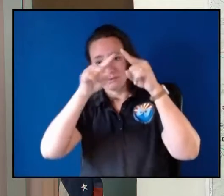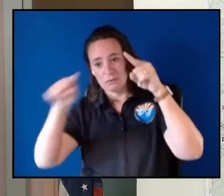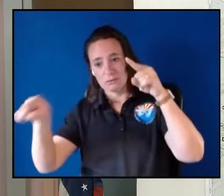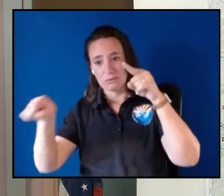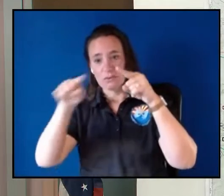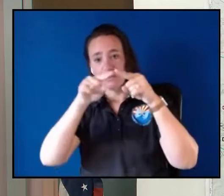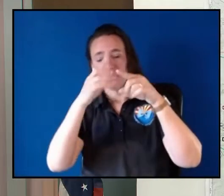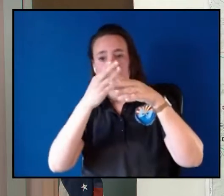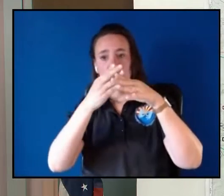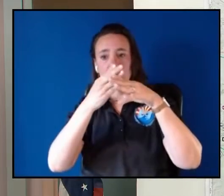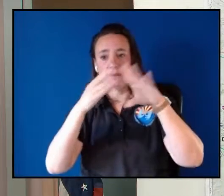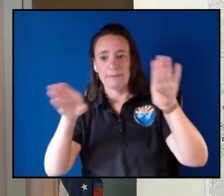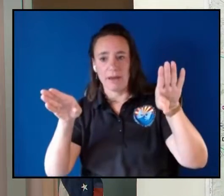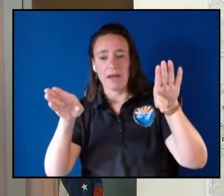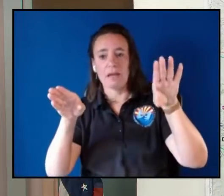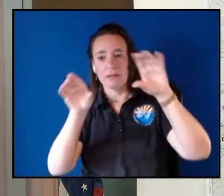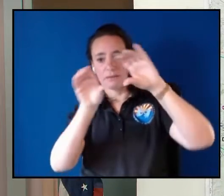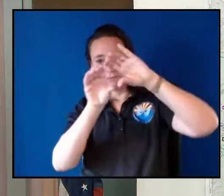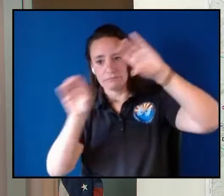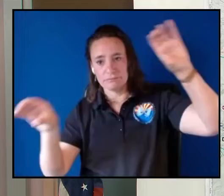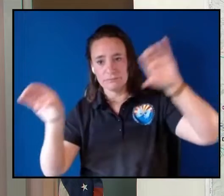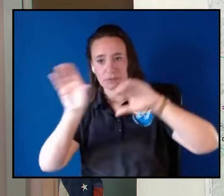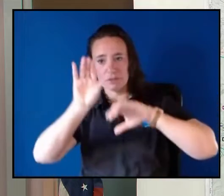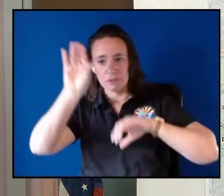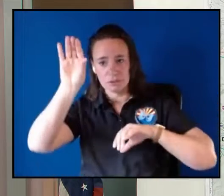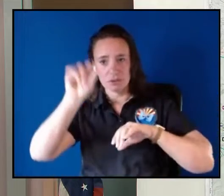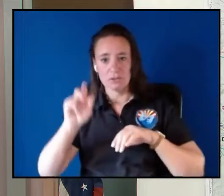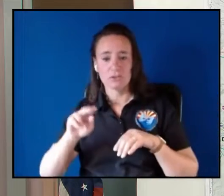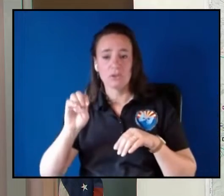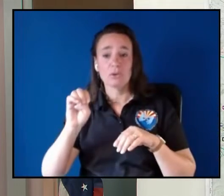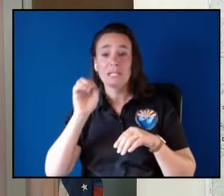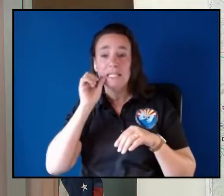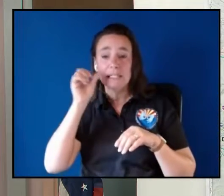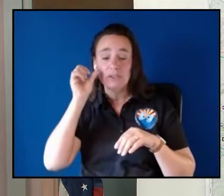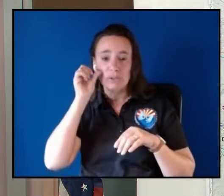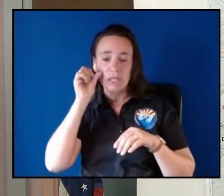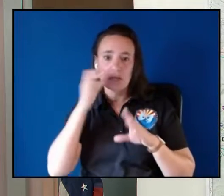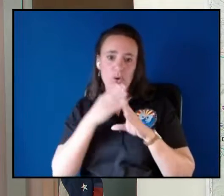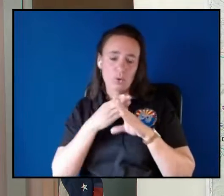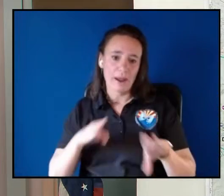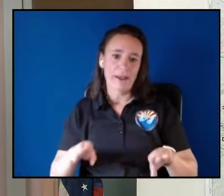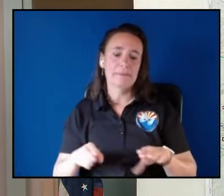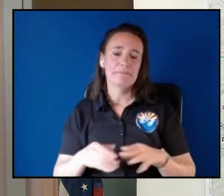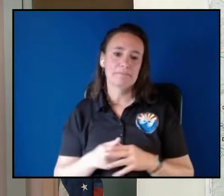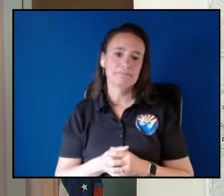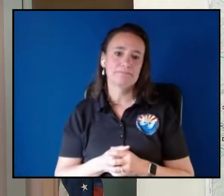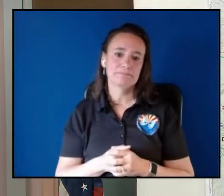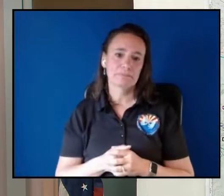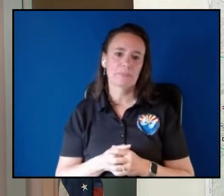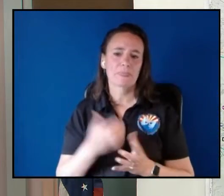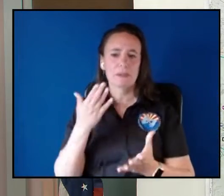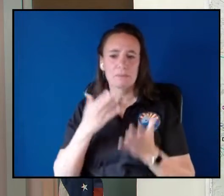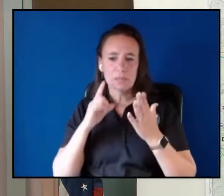Yesterday was a fairly quiet day, You may have seen a little bit of smoke coming up out of there. That was one of the